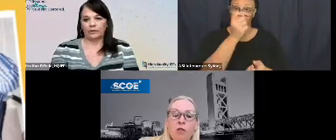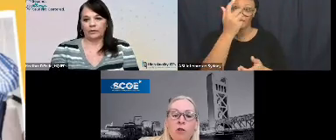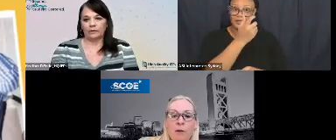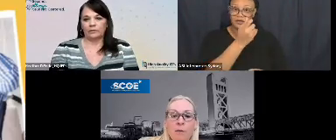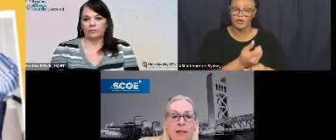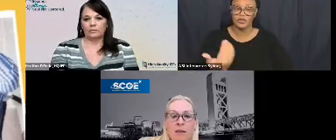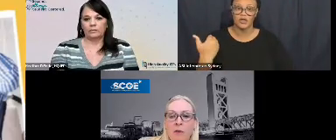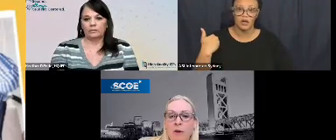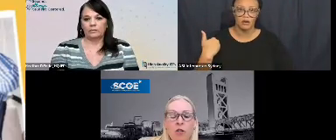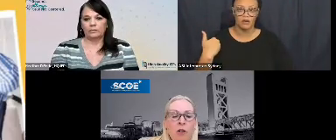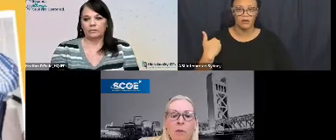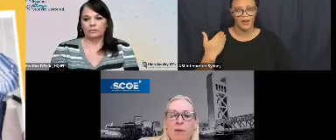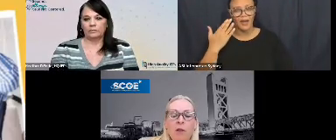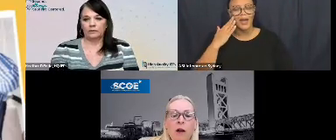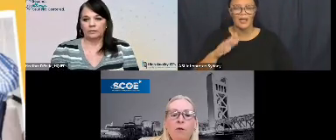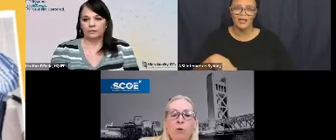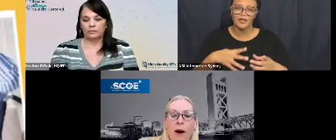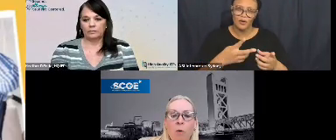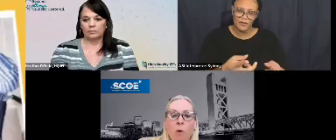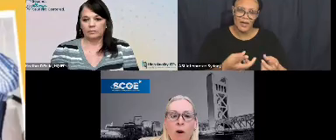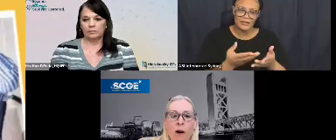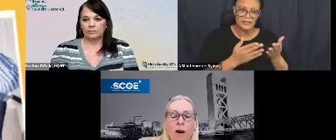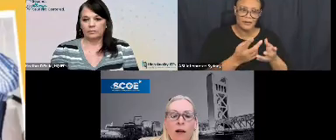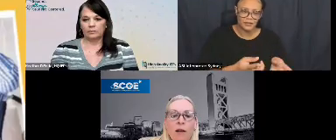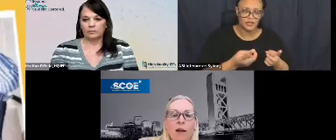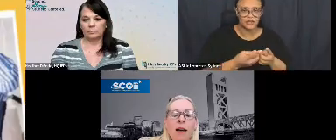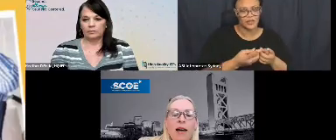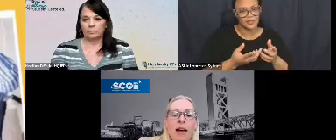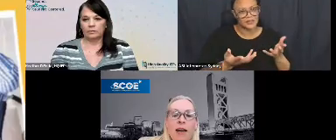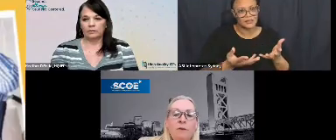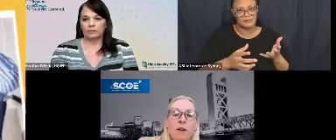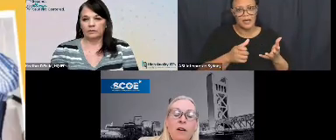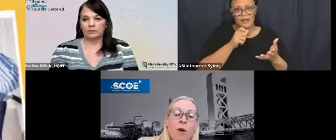districts are at different places on their journey and we have a lot of great work going on and if